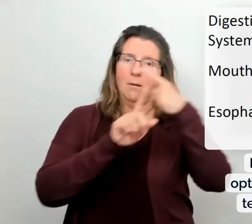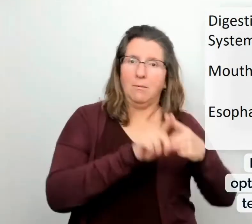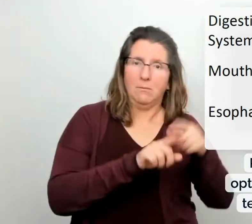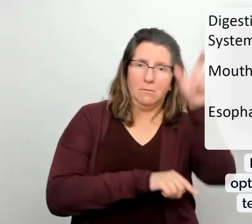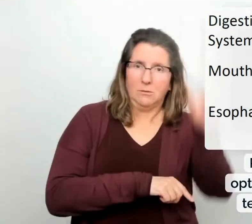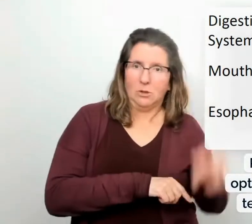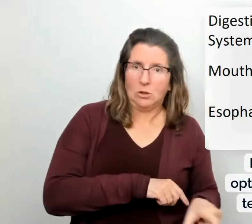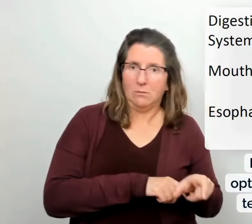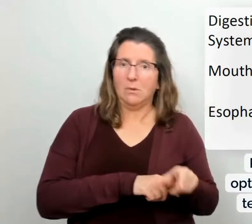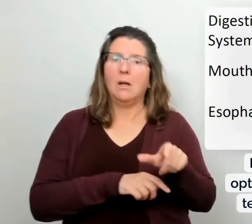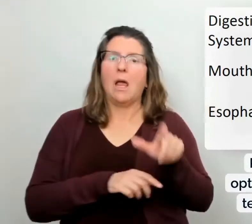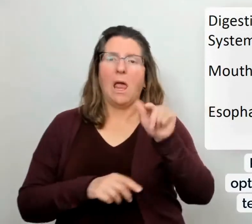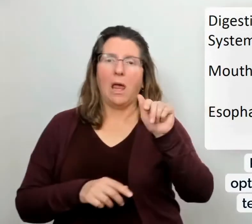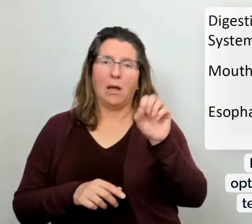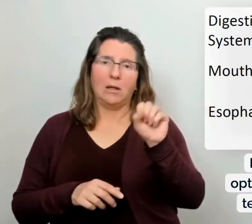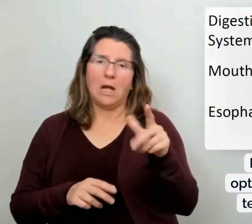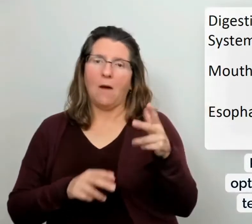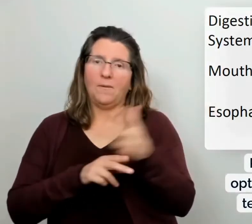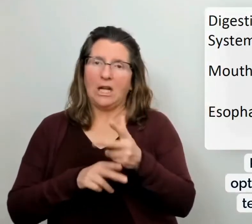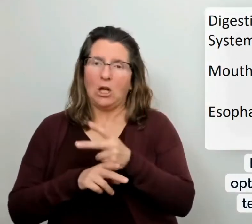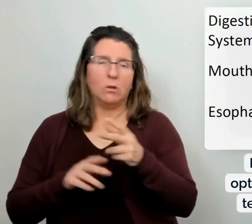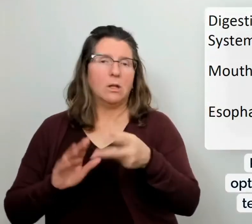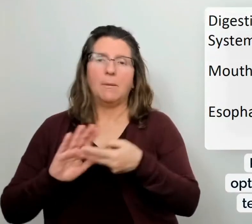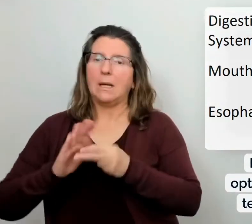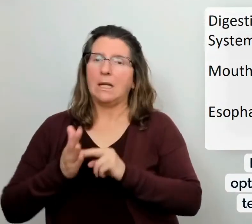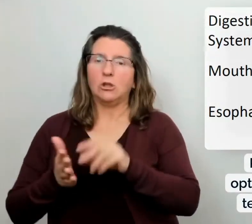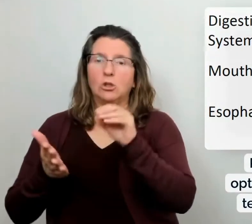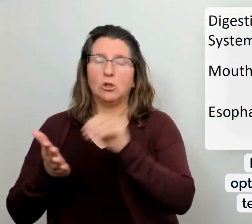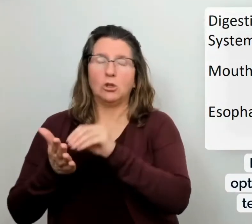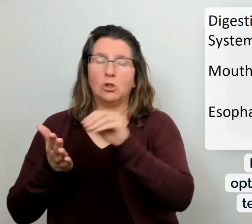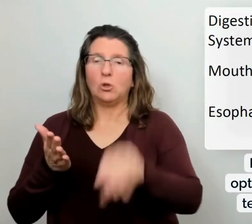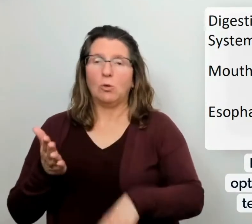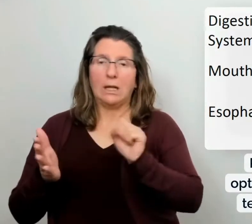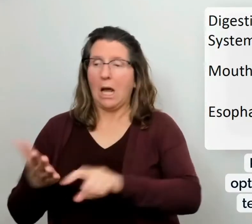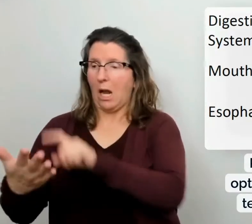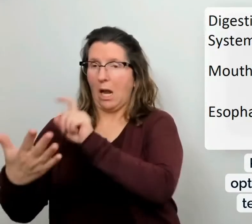And in the third column we have short video clips of ASL terms for the diagrams.